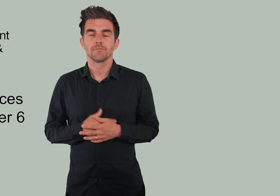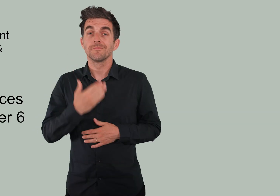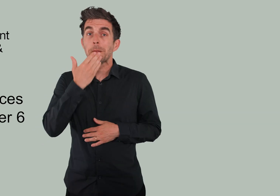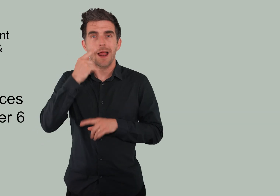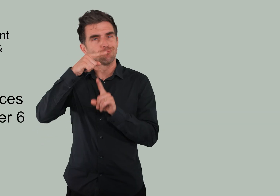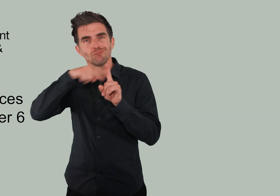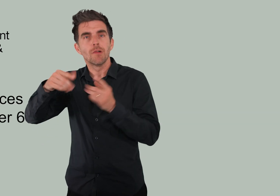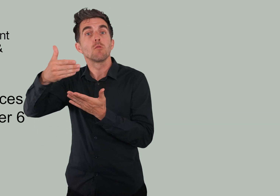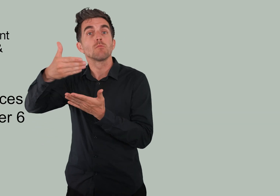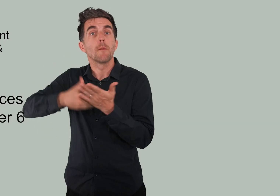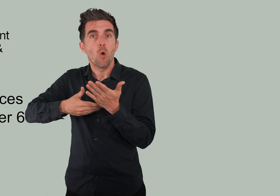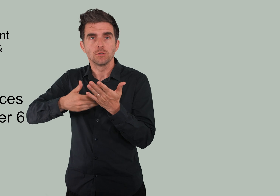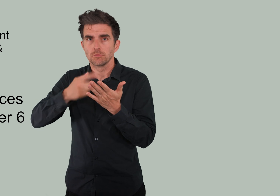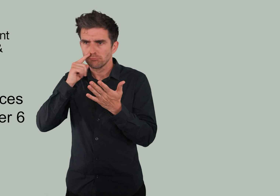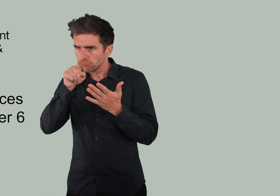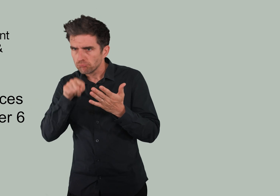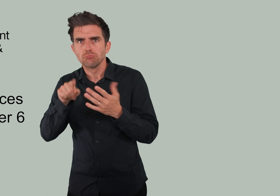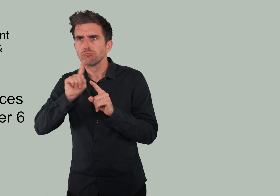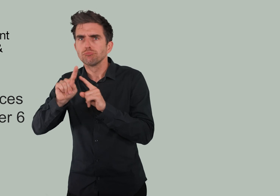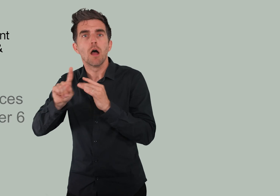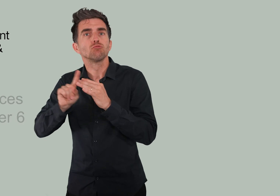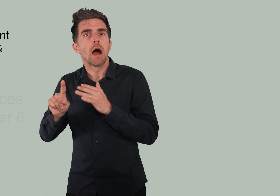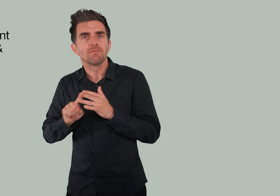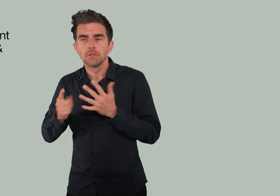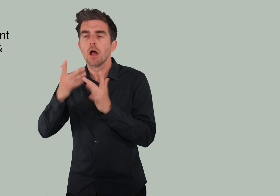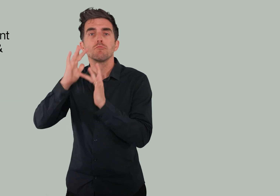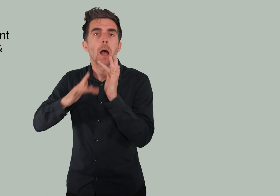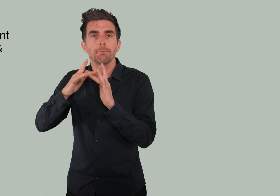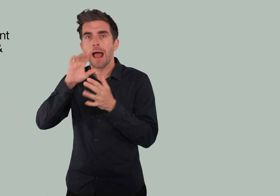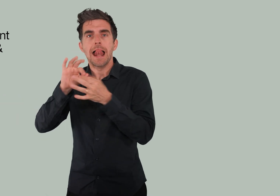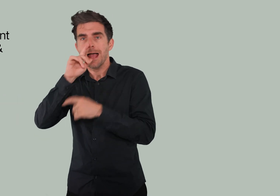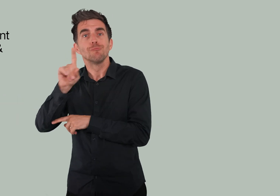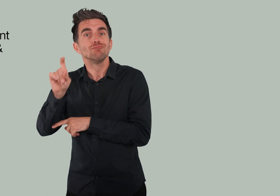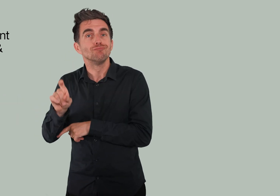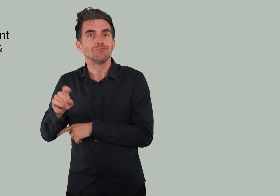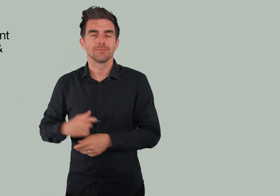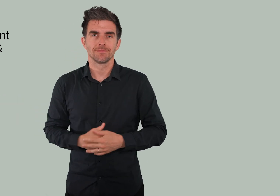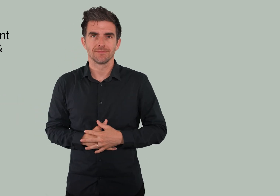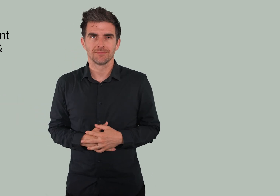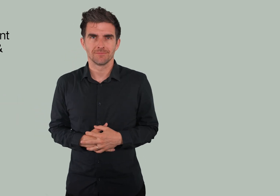Please refer to the report to access the references/ web links